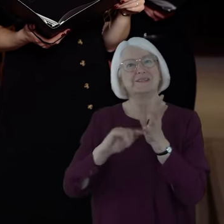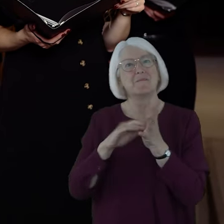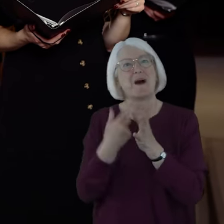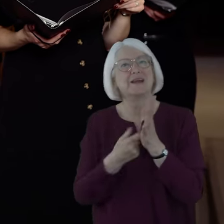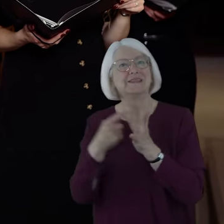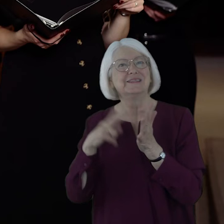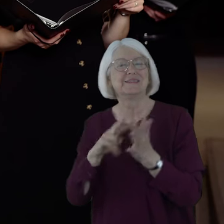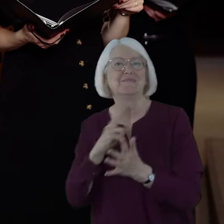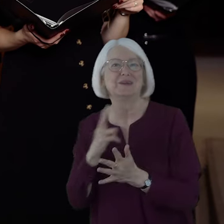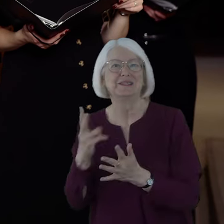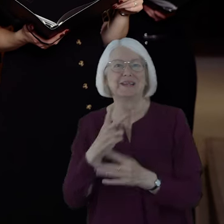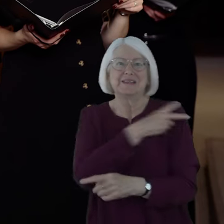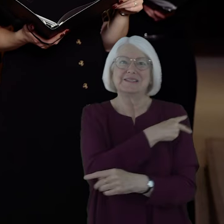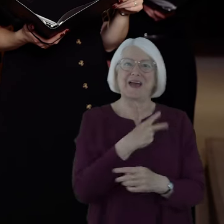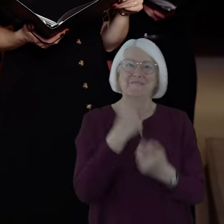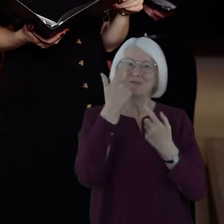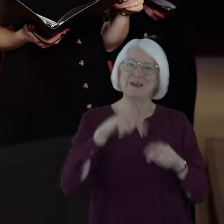You are most welcome for this Easter day service.